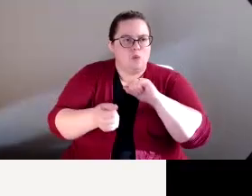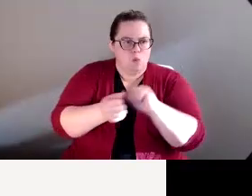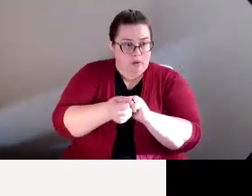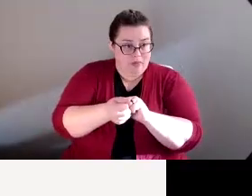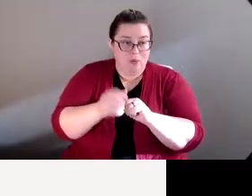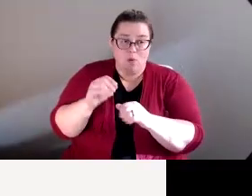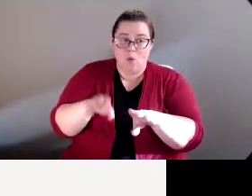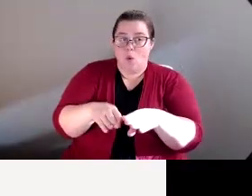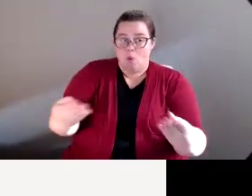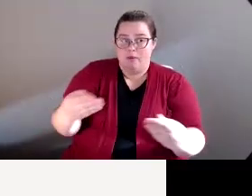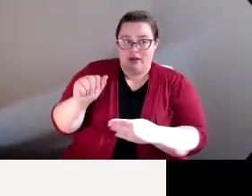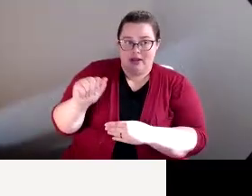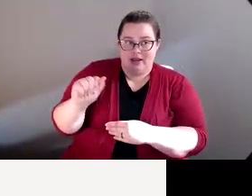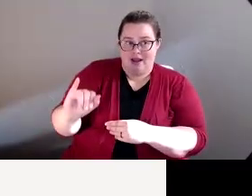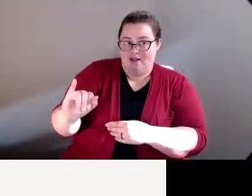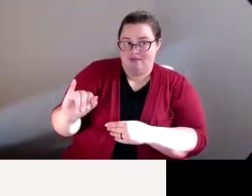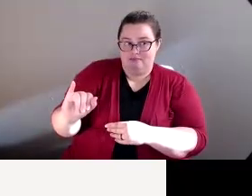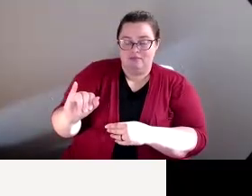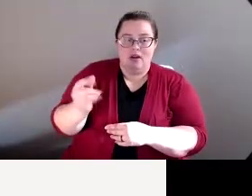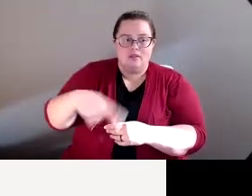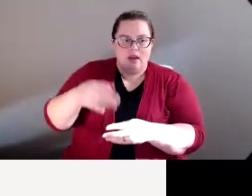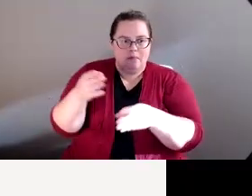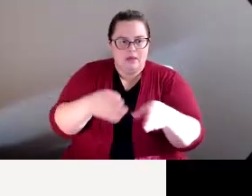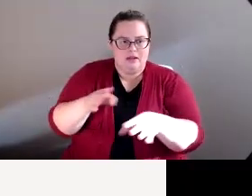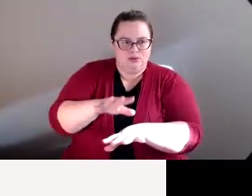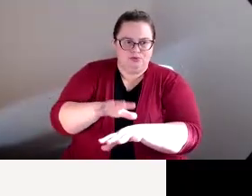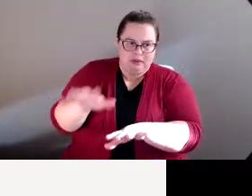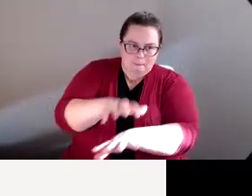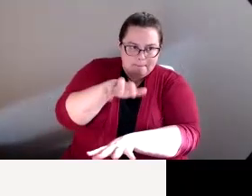where they plan to embed a lot of AI learning experiences within Canvas